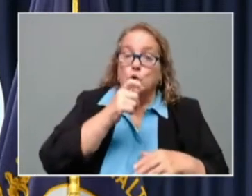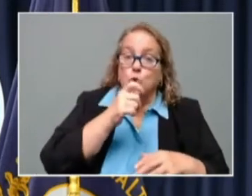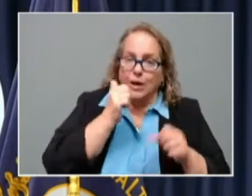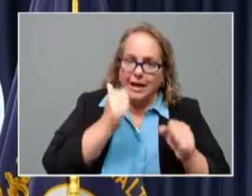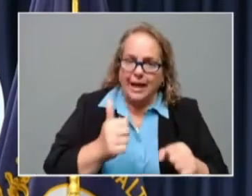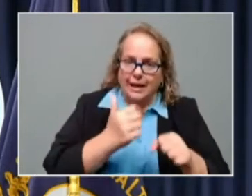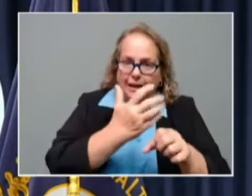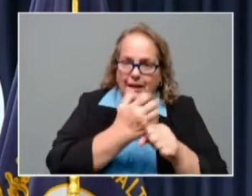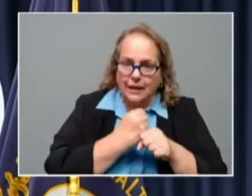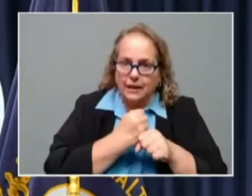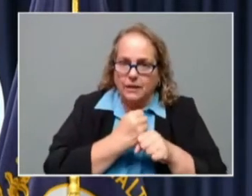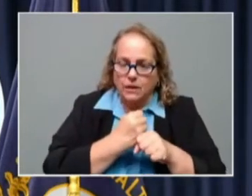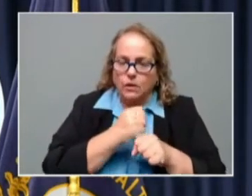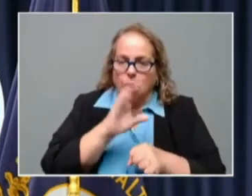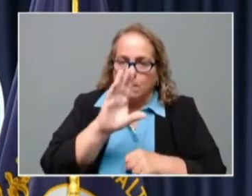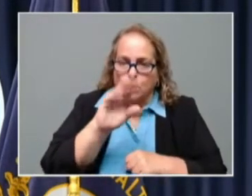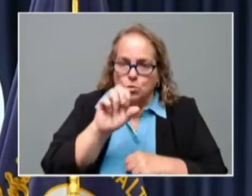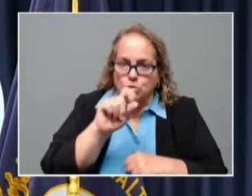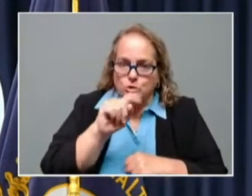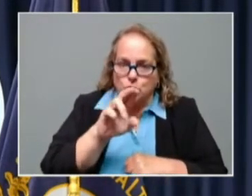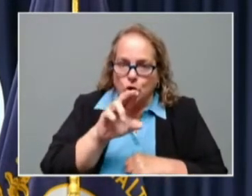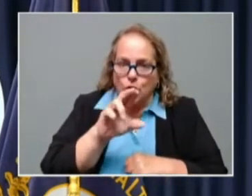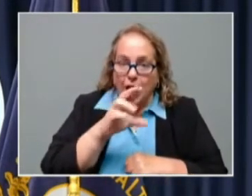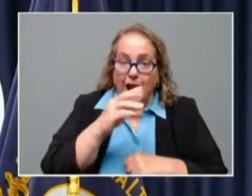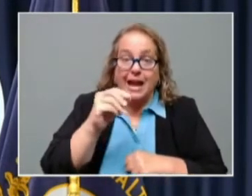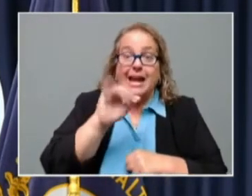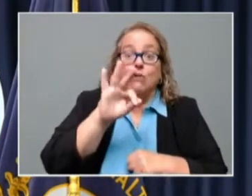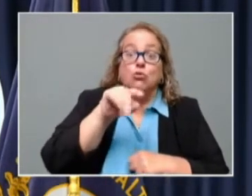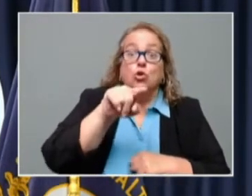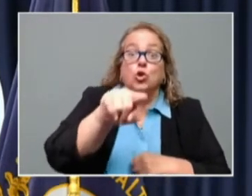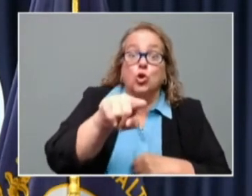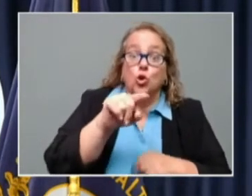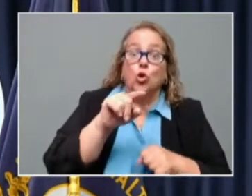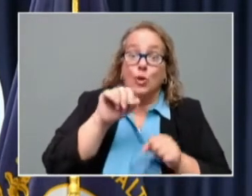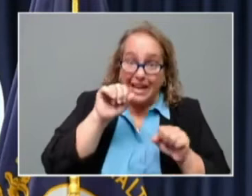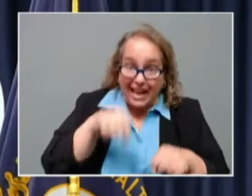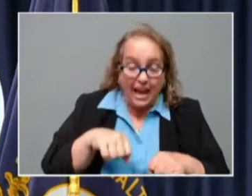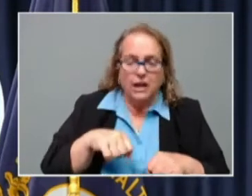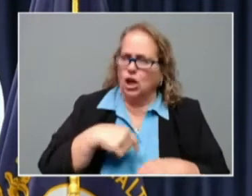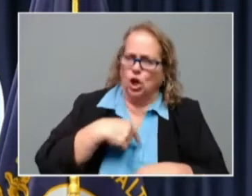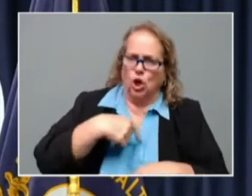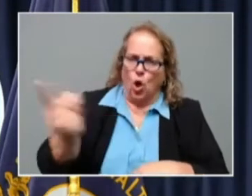you are eligible, go get them, there's plenty boosters out there. We actually